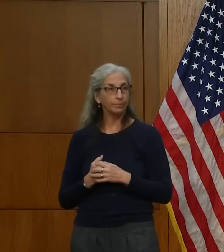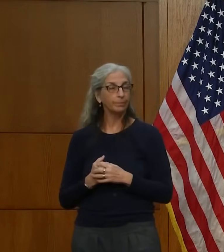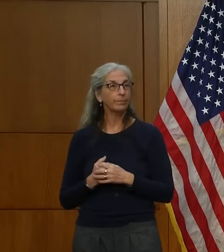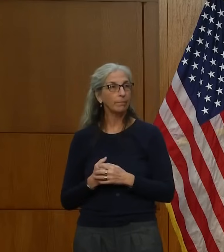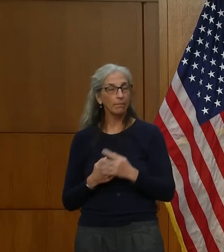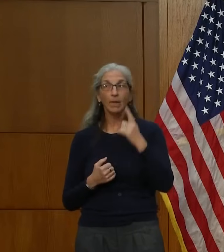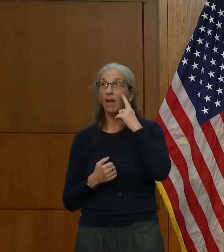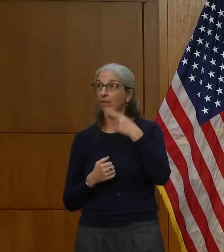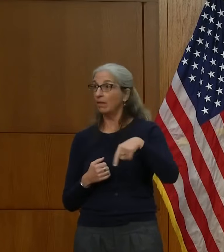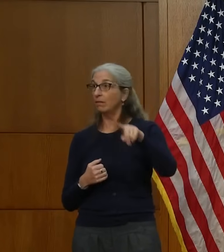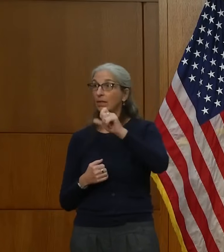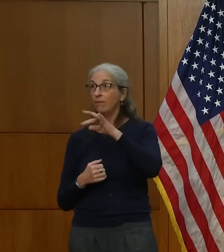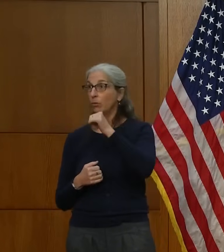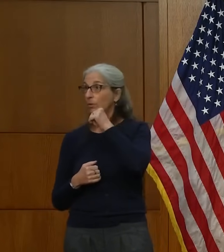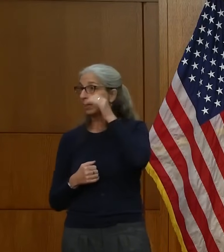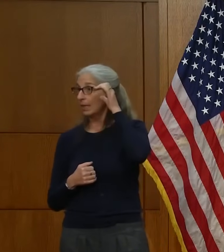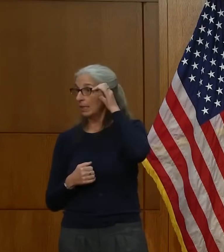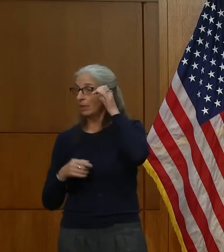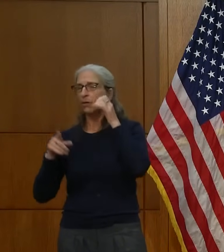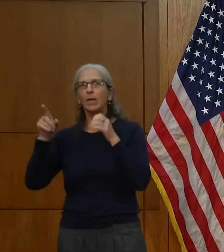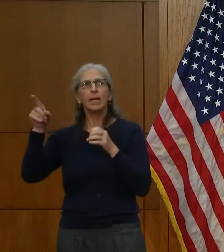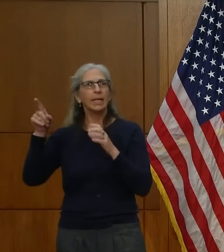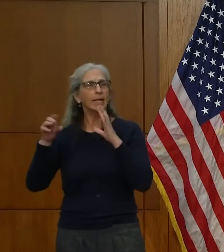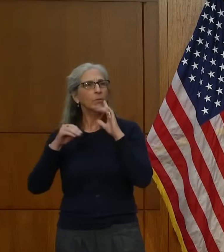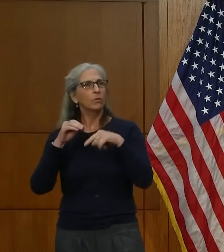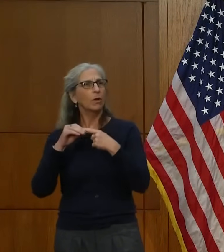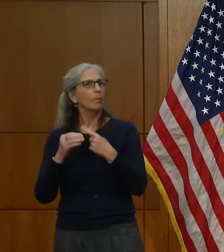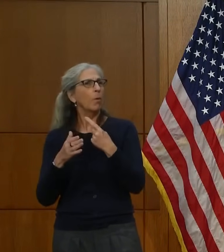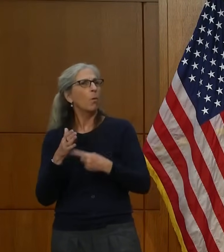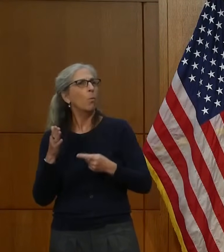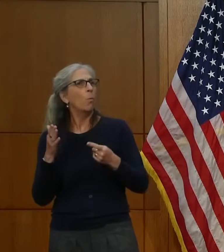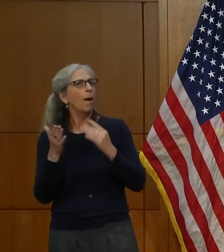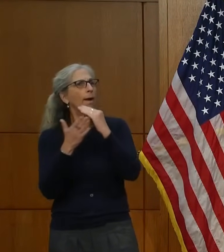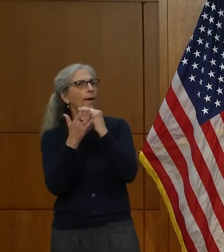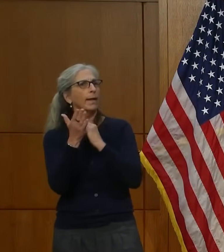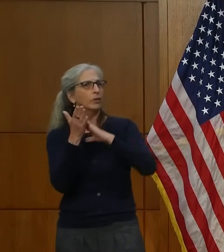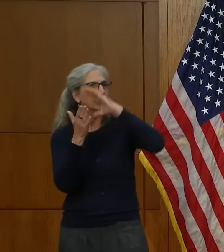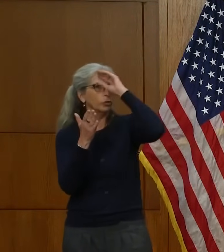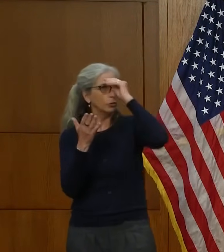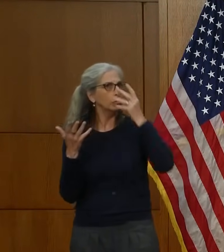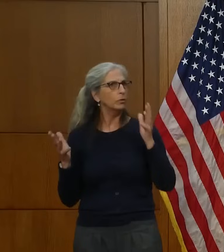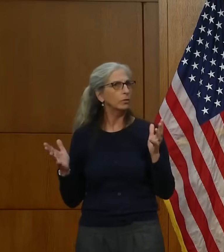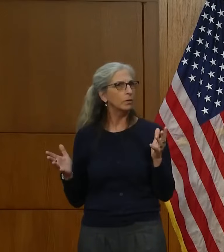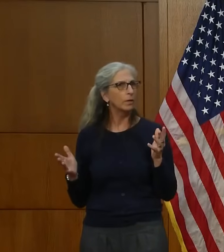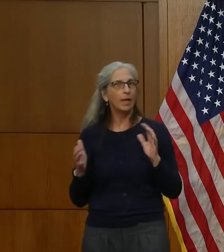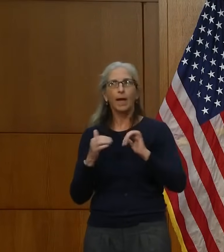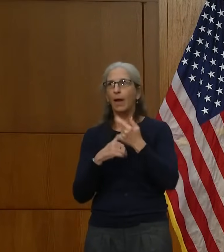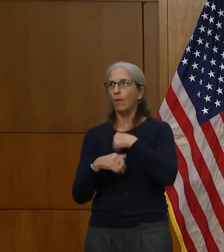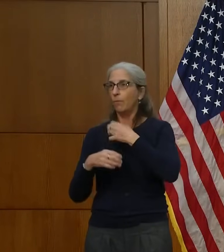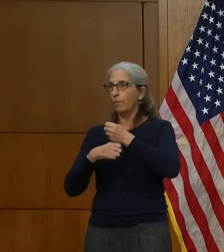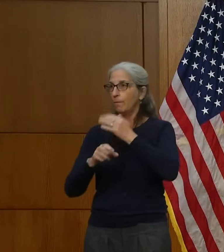THIS STAGE OF THE PANDEMIC, SO I APPRECIATE THAT QUESTION. AND I THINK FOR THOSE OF YOU THAT DIDN'T HEAR IT. HE WAS